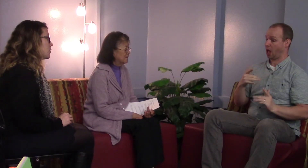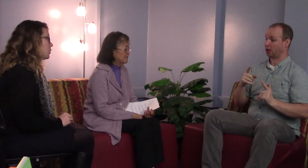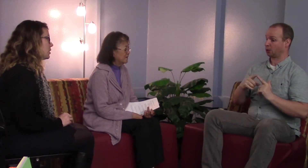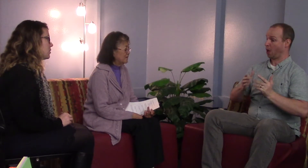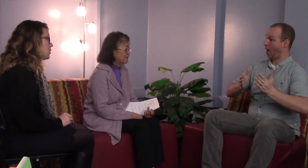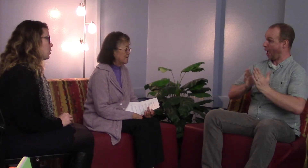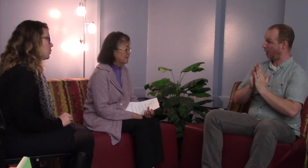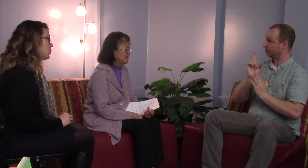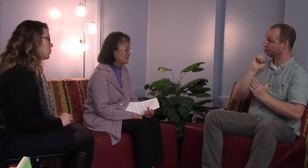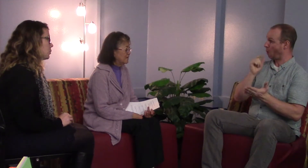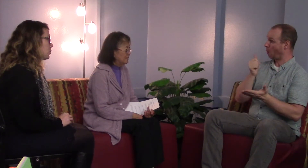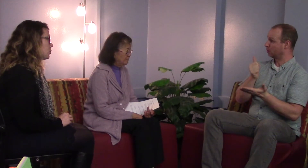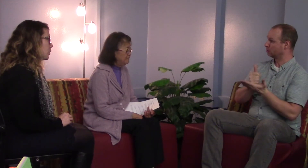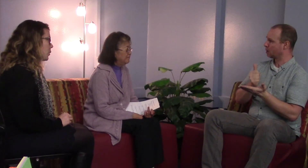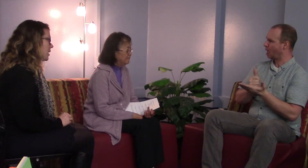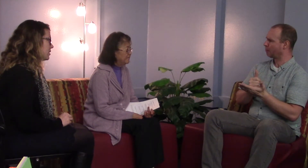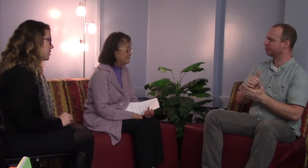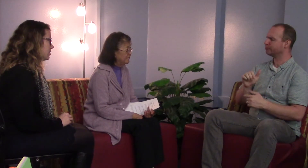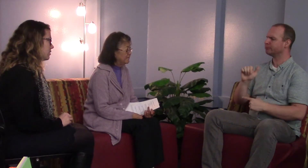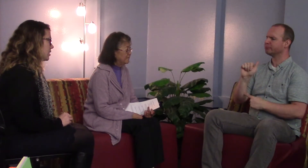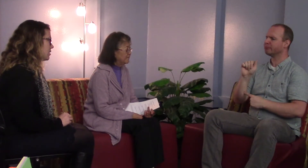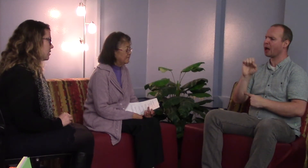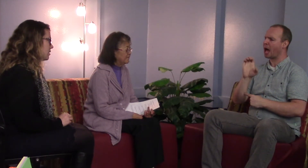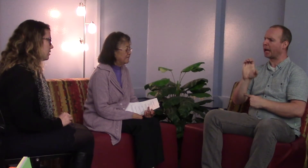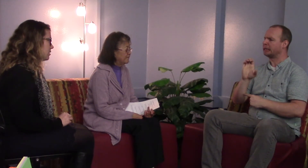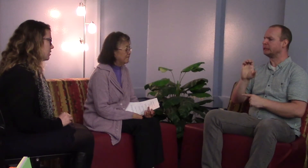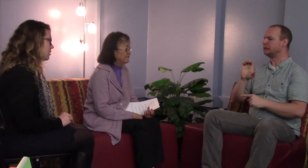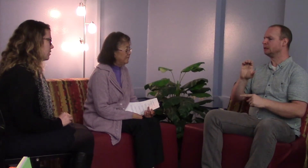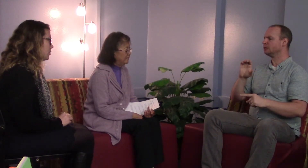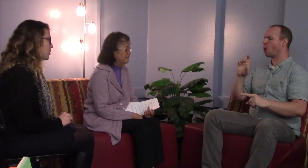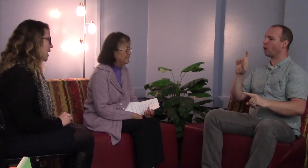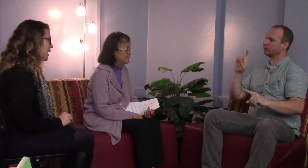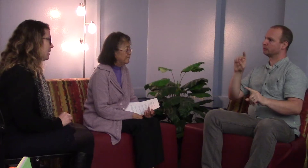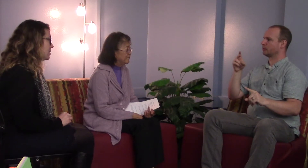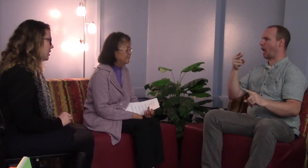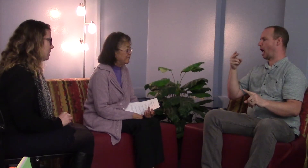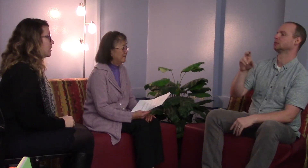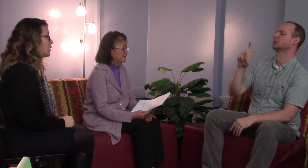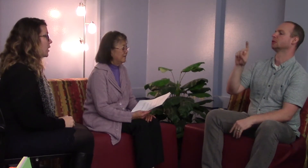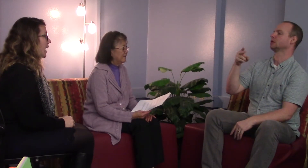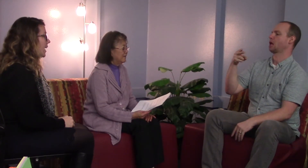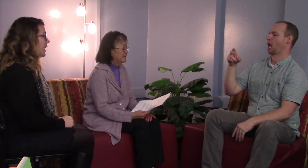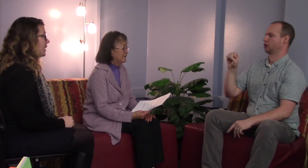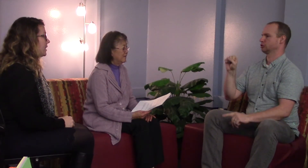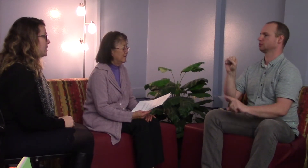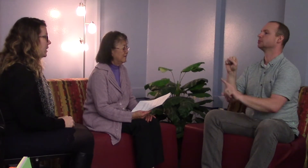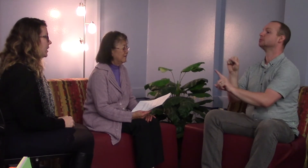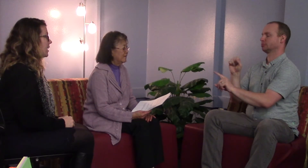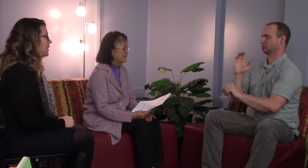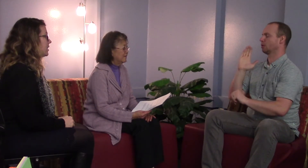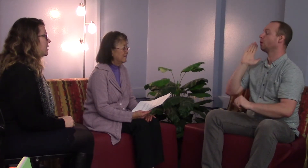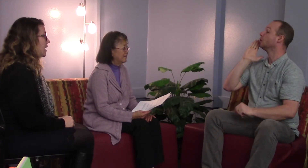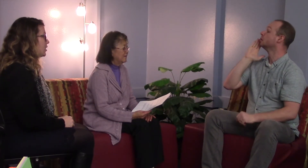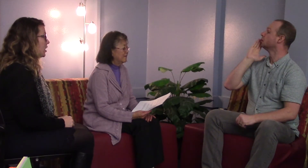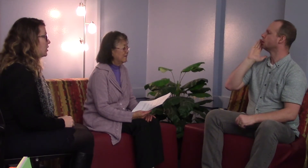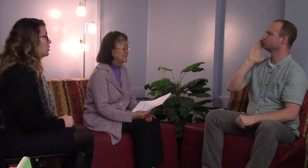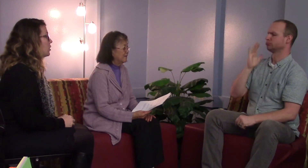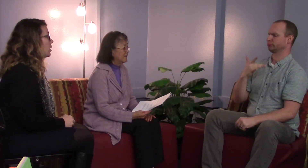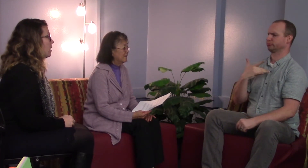Students who request assistance through the AEC ... So the AEC and DHH,